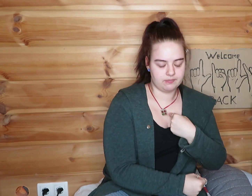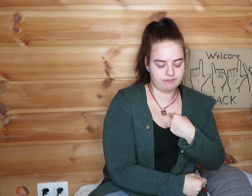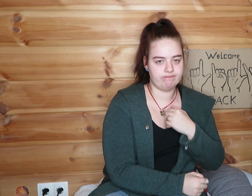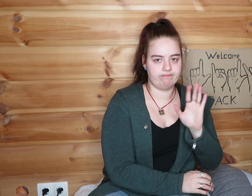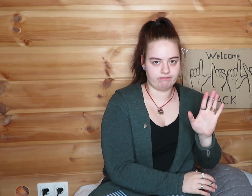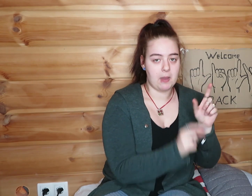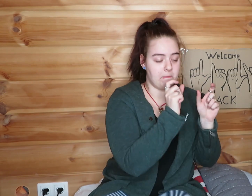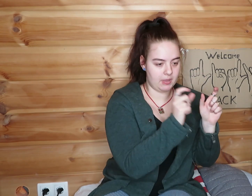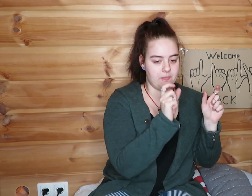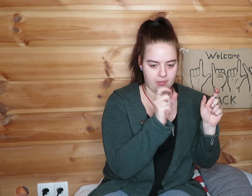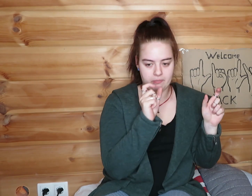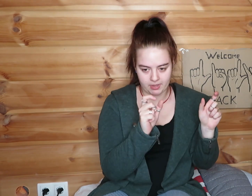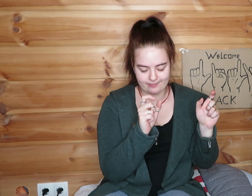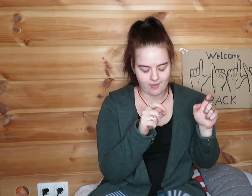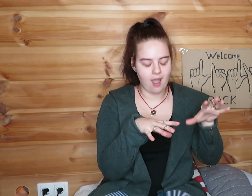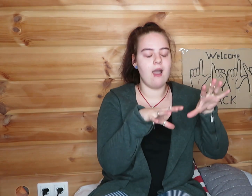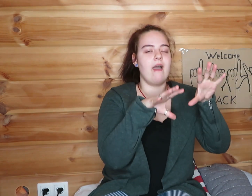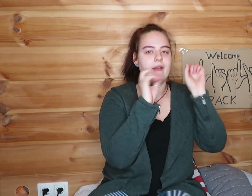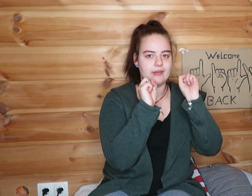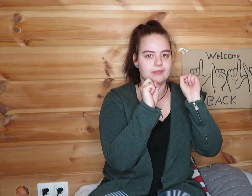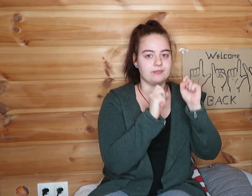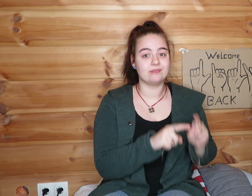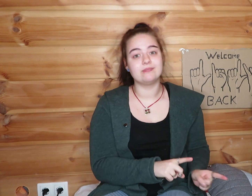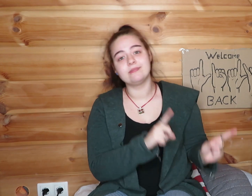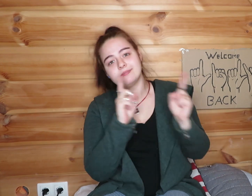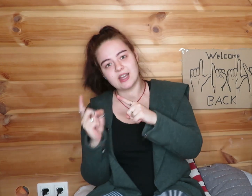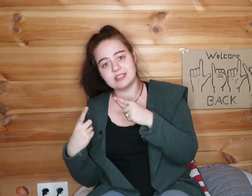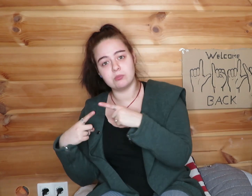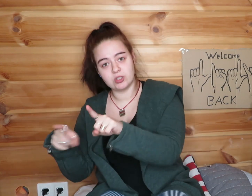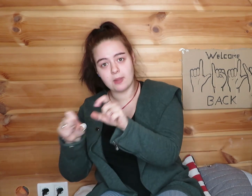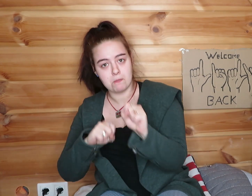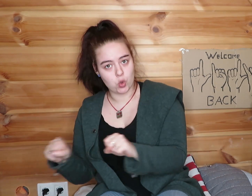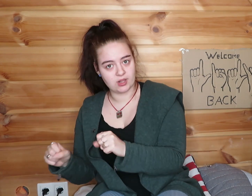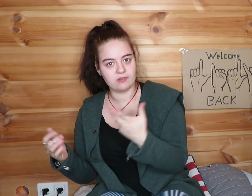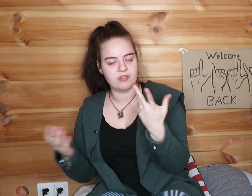One word after another and then I can grasp the whole meaning. While in sign language you can sign simultaneously.